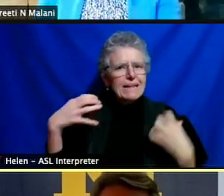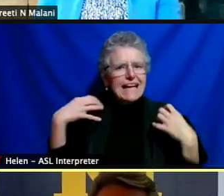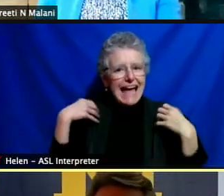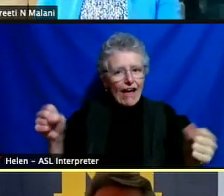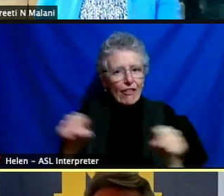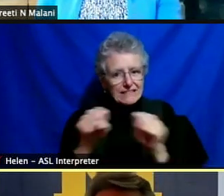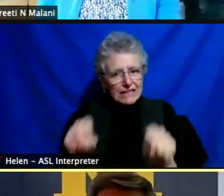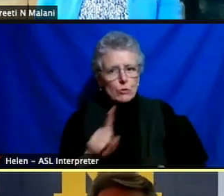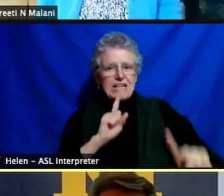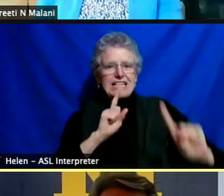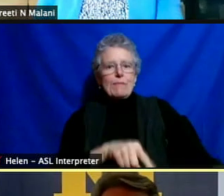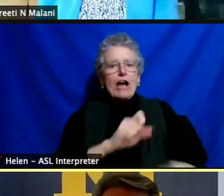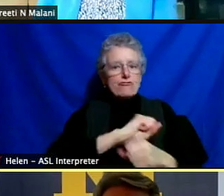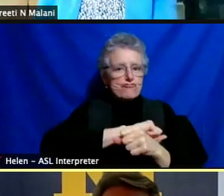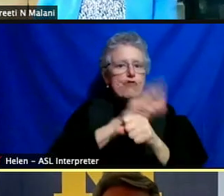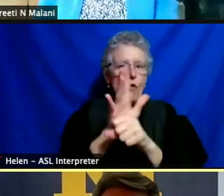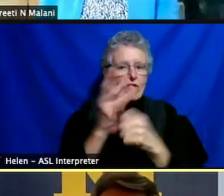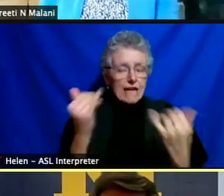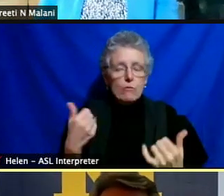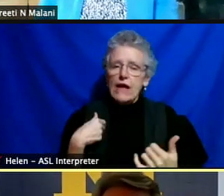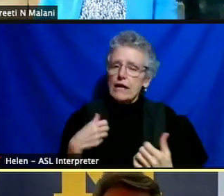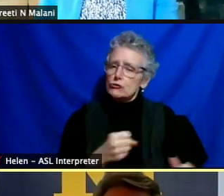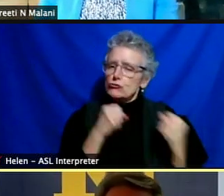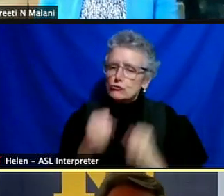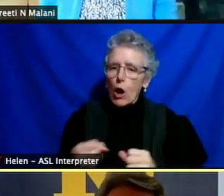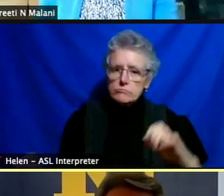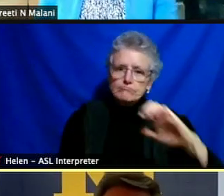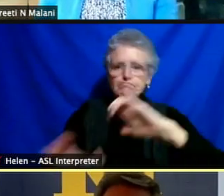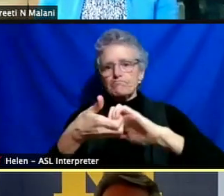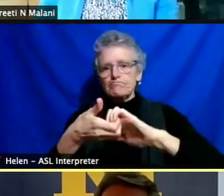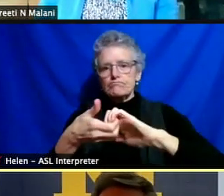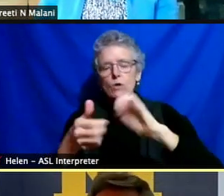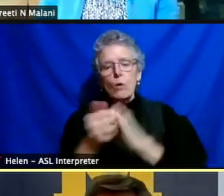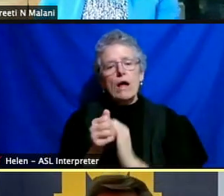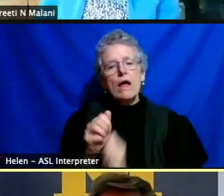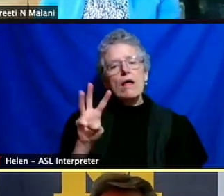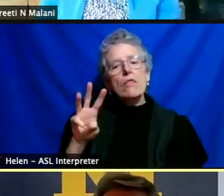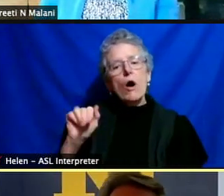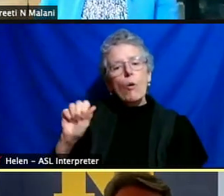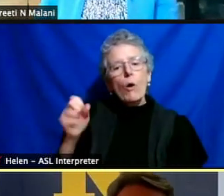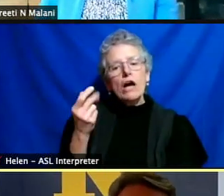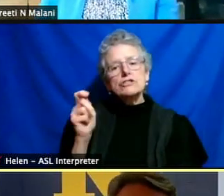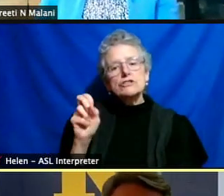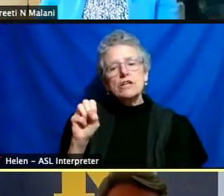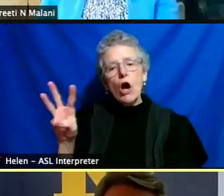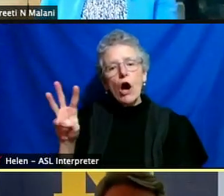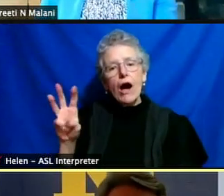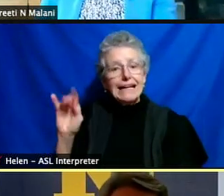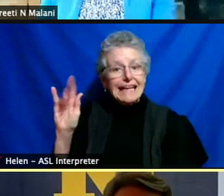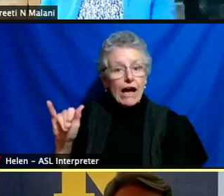We have had a really strong partnership with the Washington County Health Department and I expect to continue to do so.